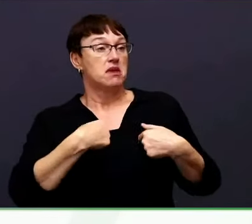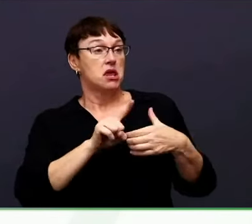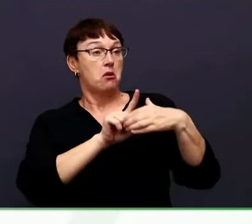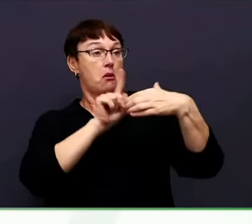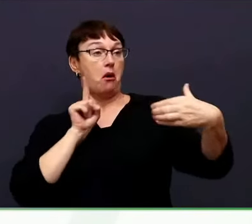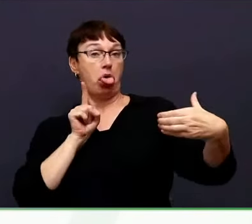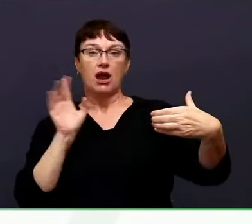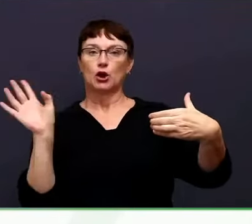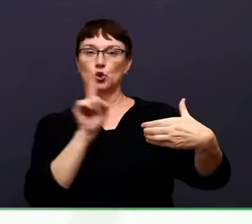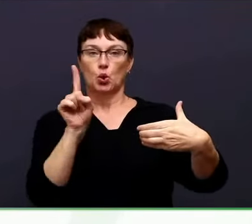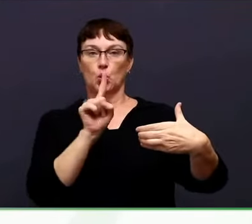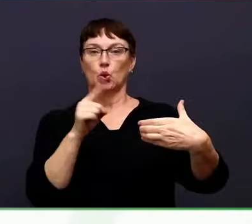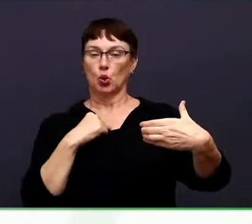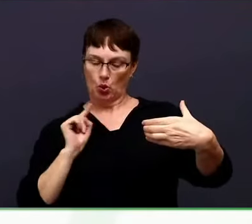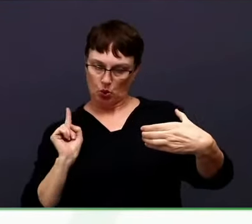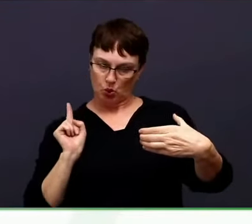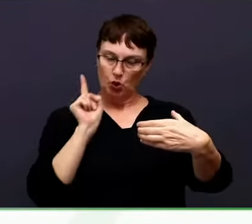there. Thank you.